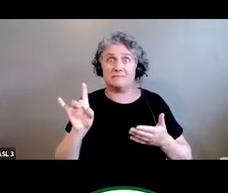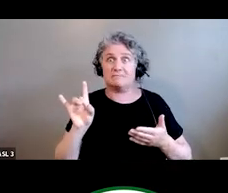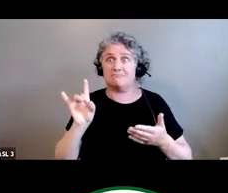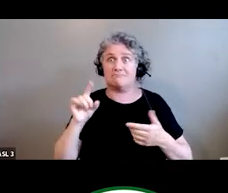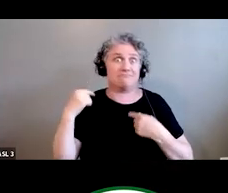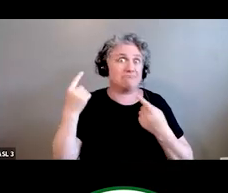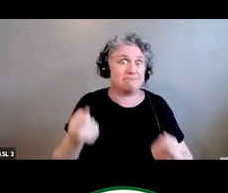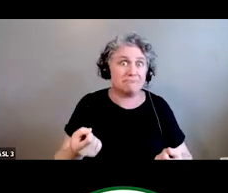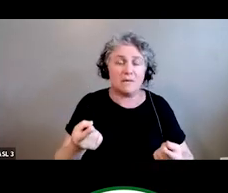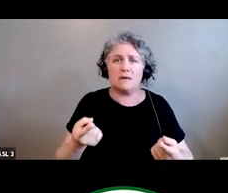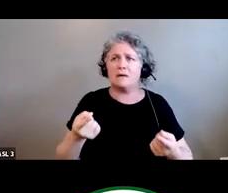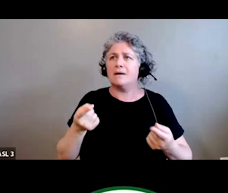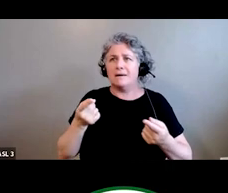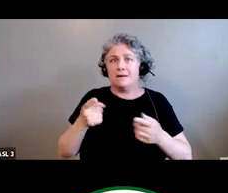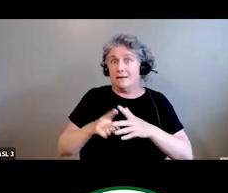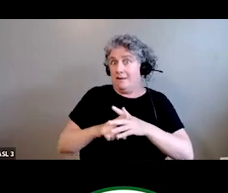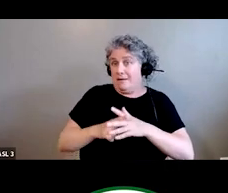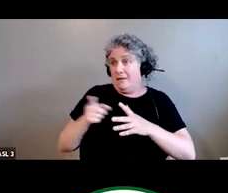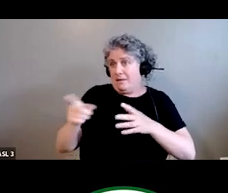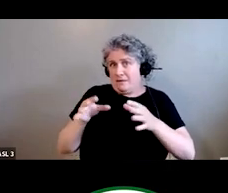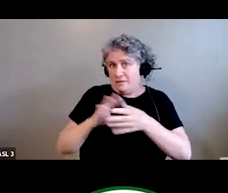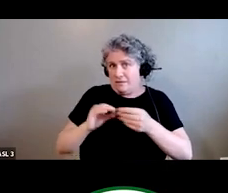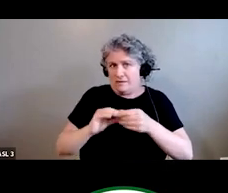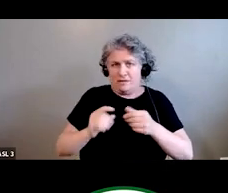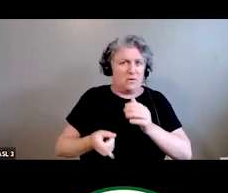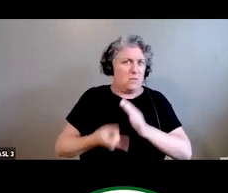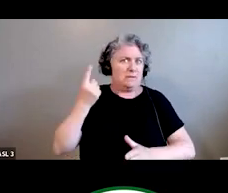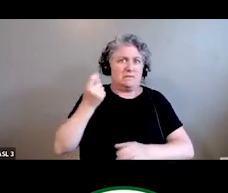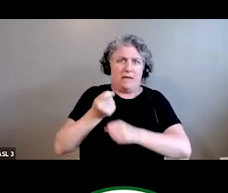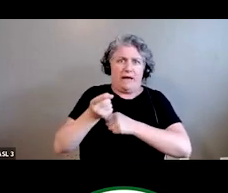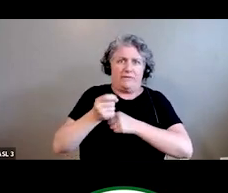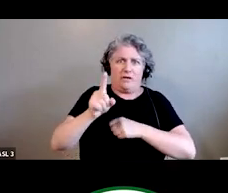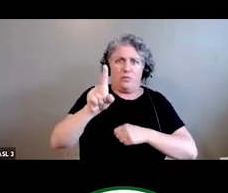I just read this afternoon. Now they're saying one at once in a thousand years. So I hope that's the case.